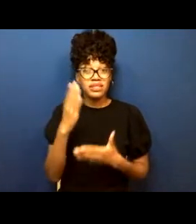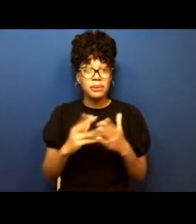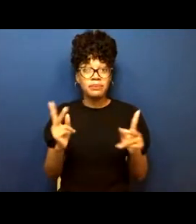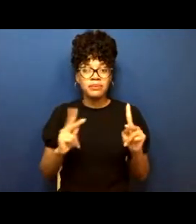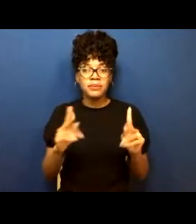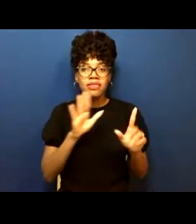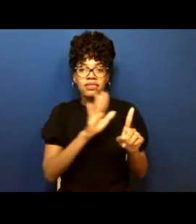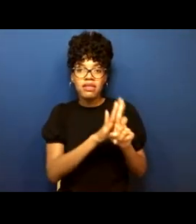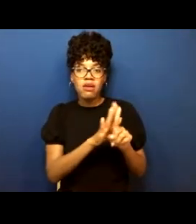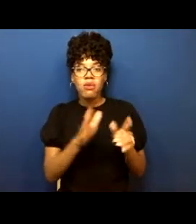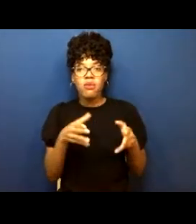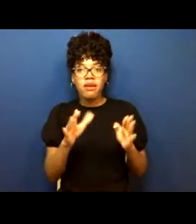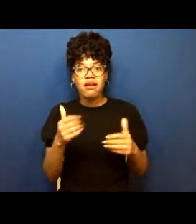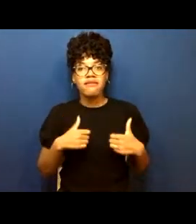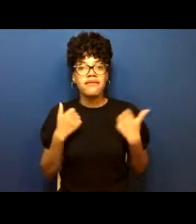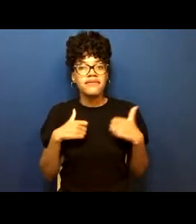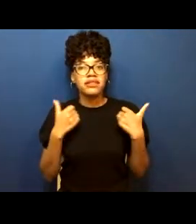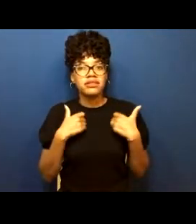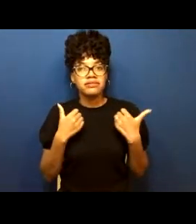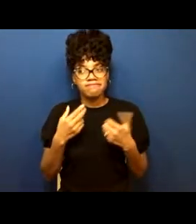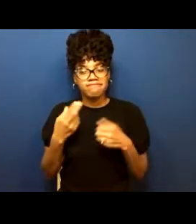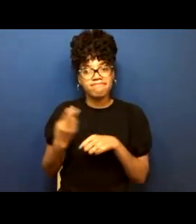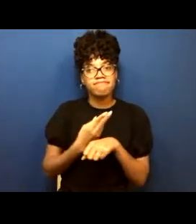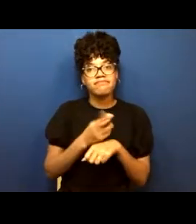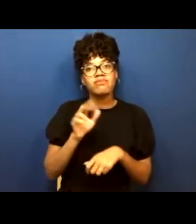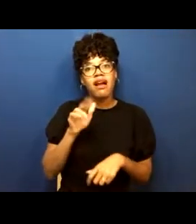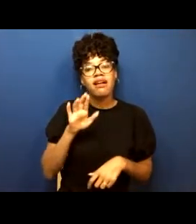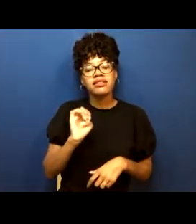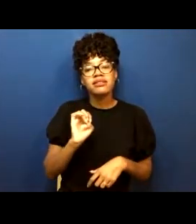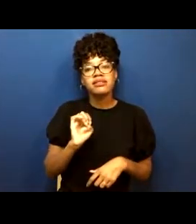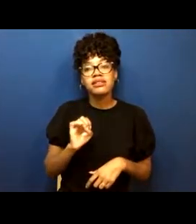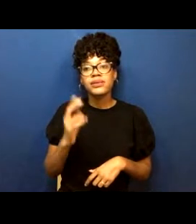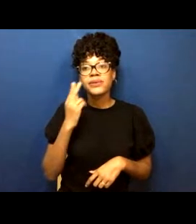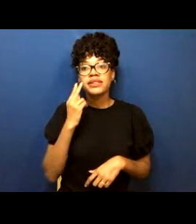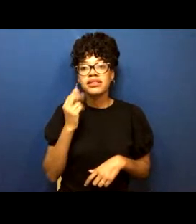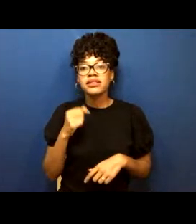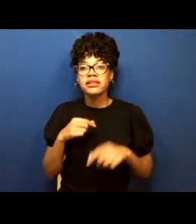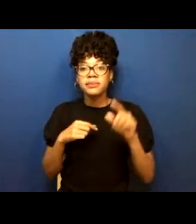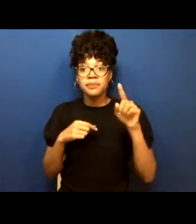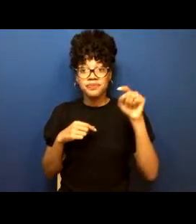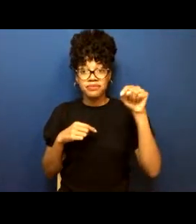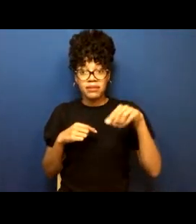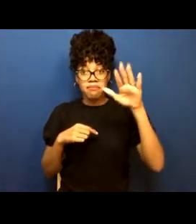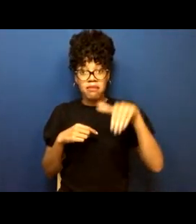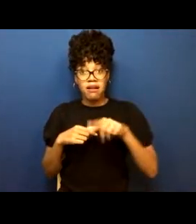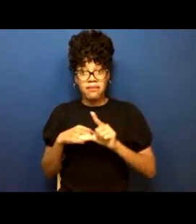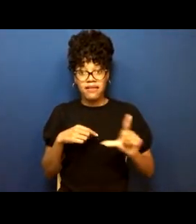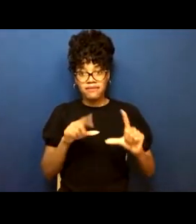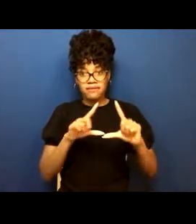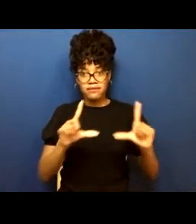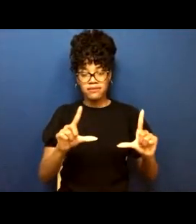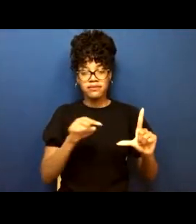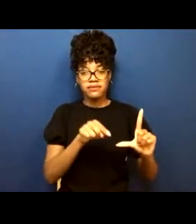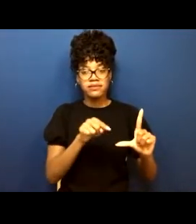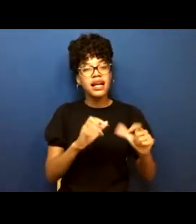And so in the lower left, you actually see how wild rice is traditionally harvest. By using canoes slowly pushing through them